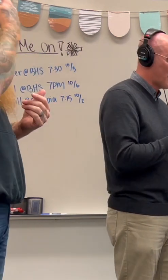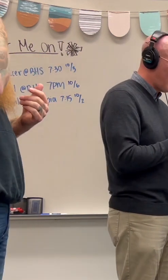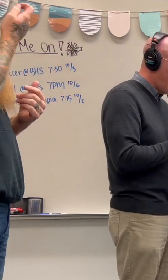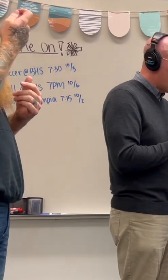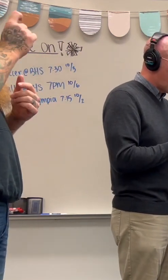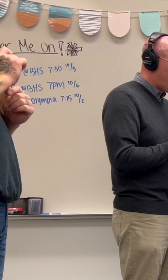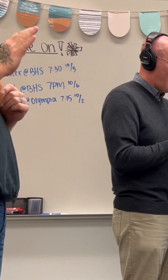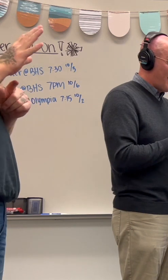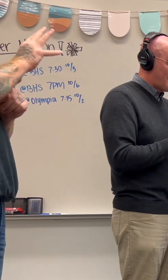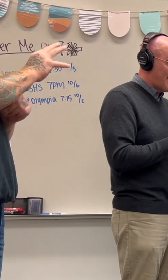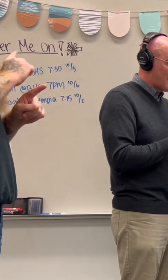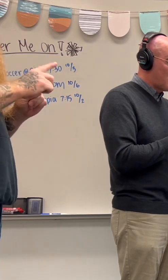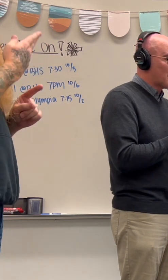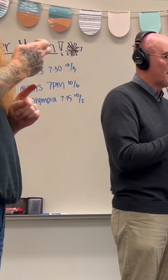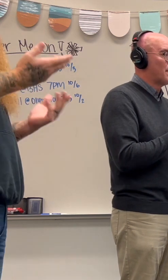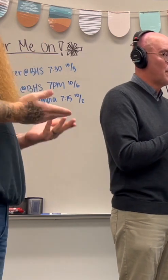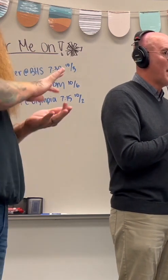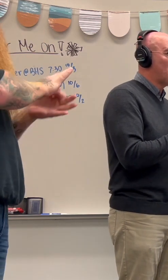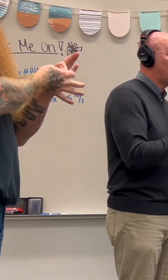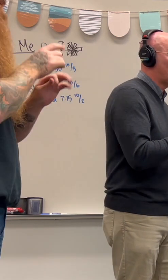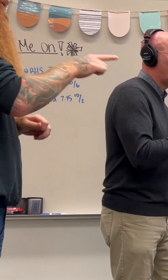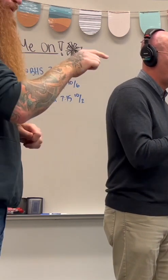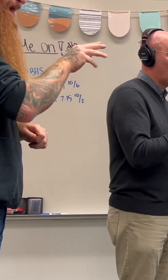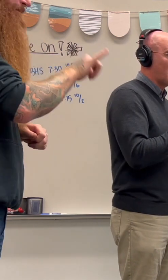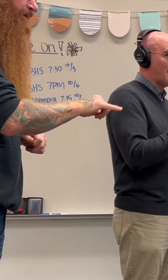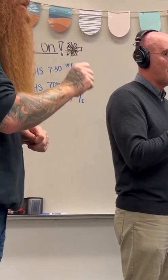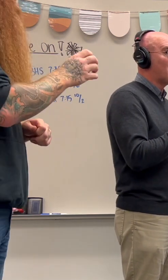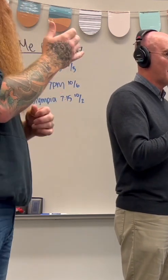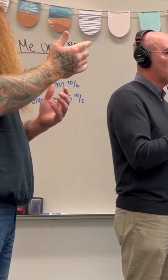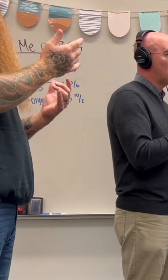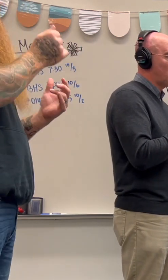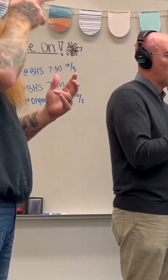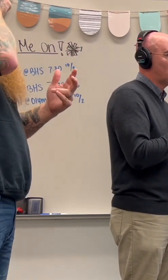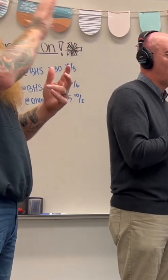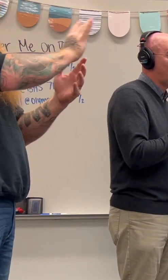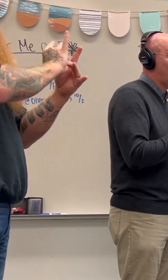camera but he's here to interpret for you Amy so we're gonna be able to hear what you are signing